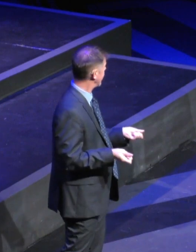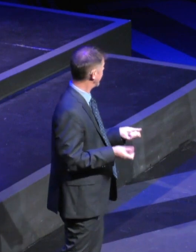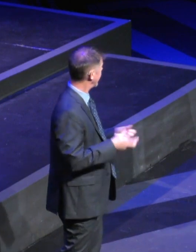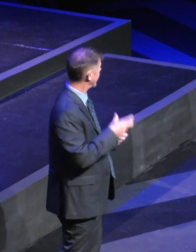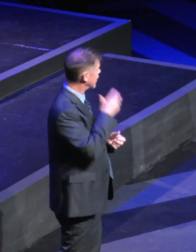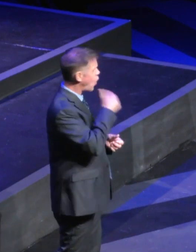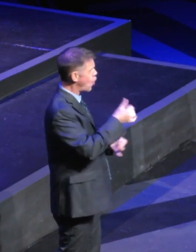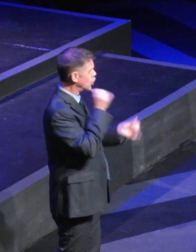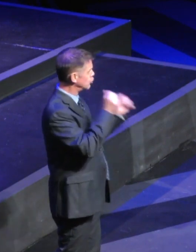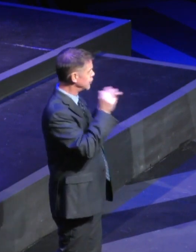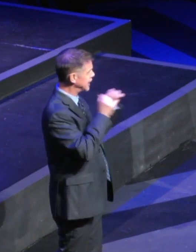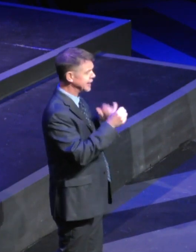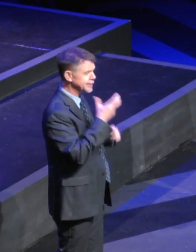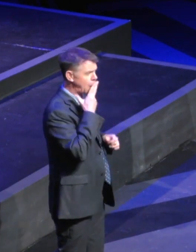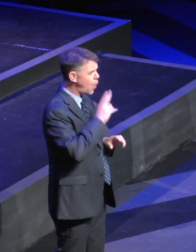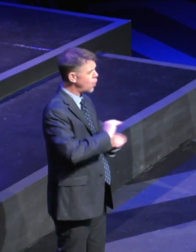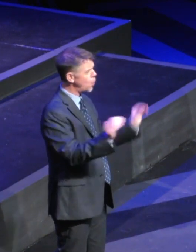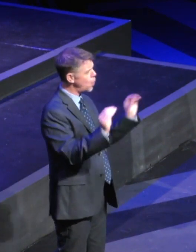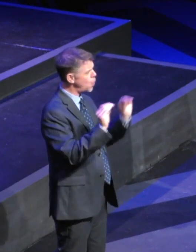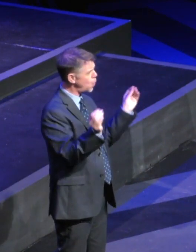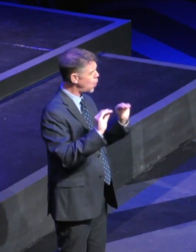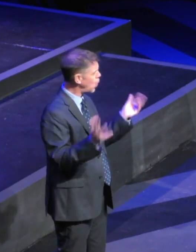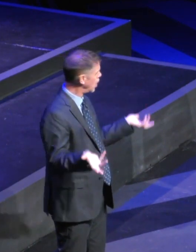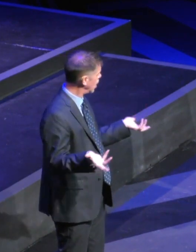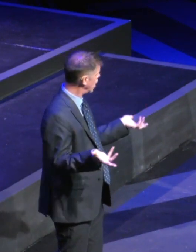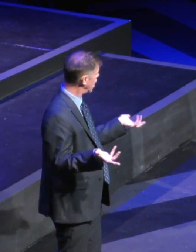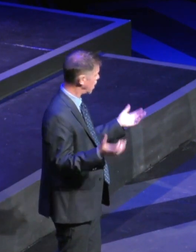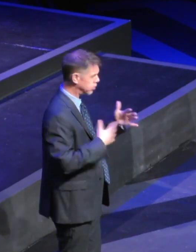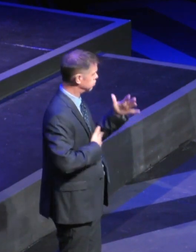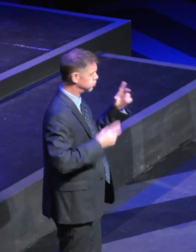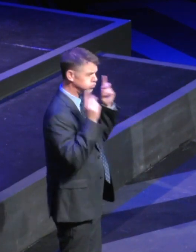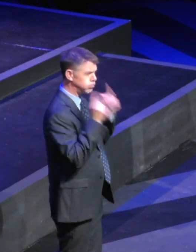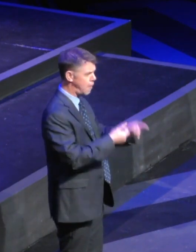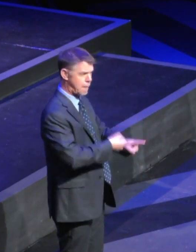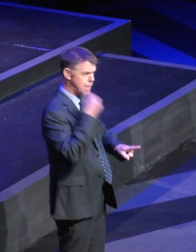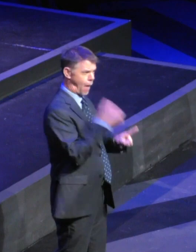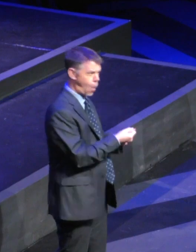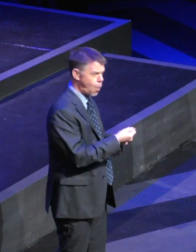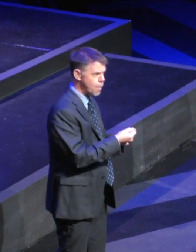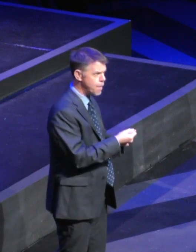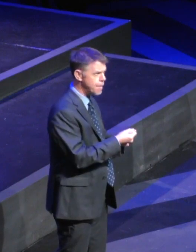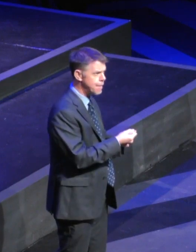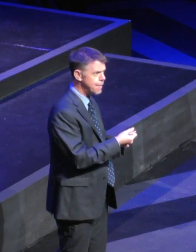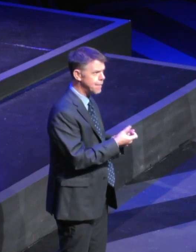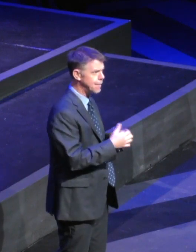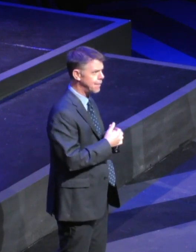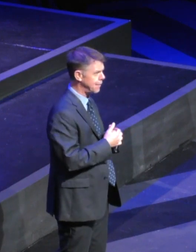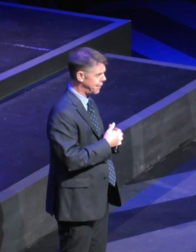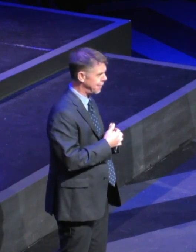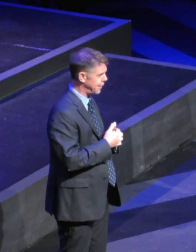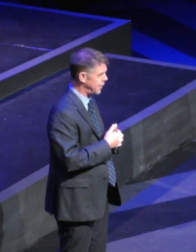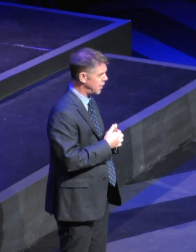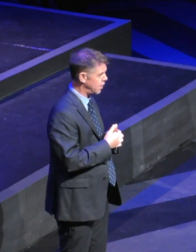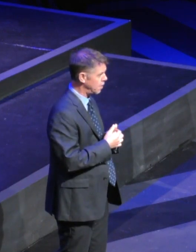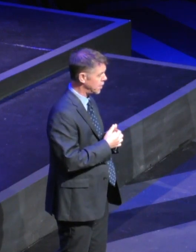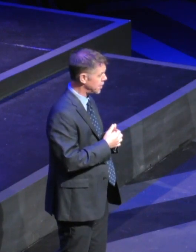don't smoke at all none of that and just bam it hit me. In the mix of it all it was